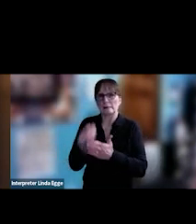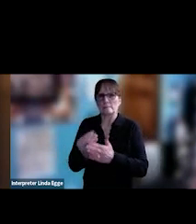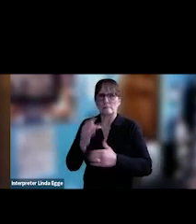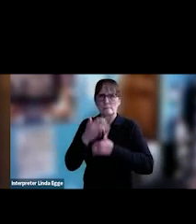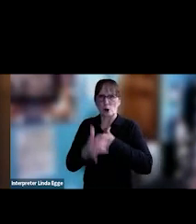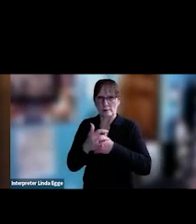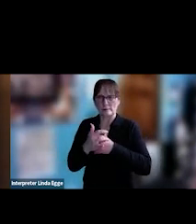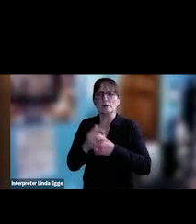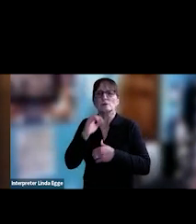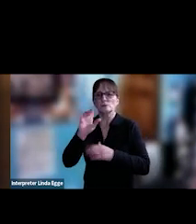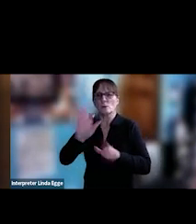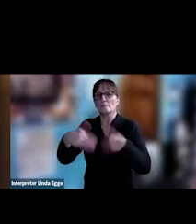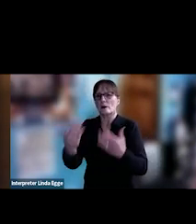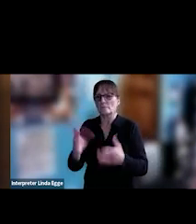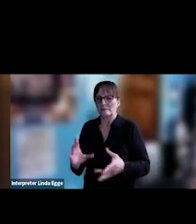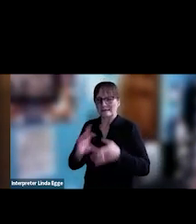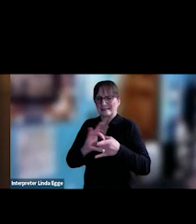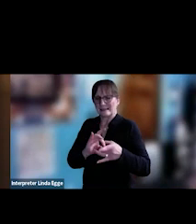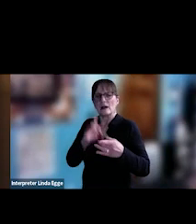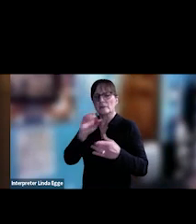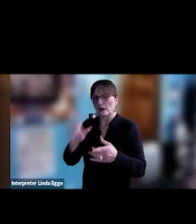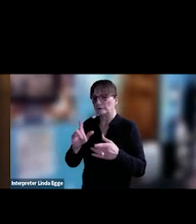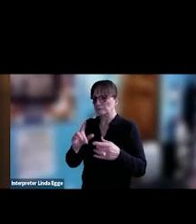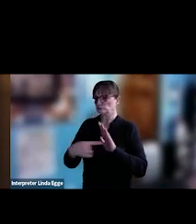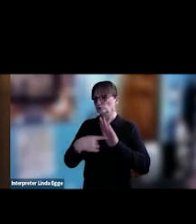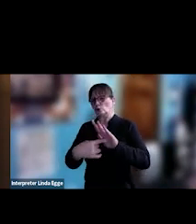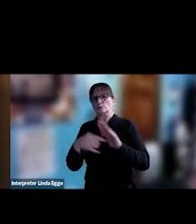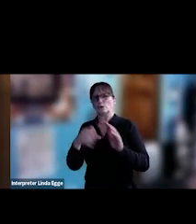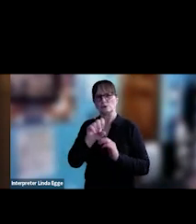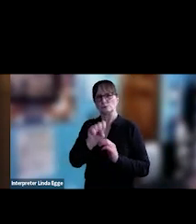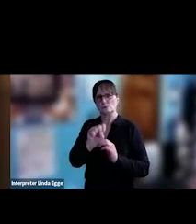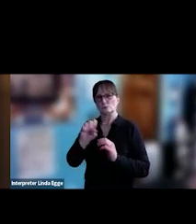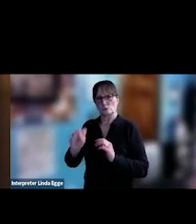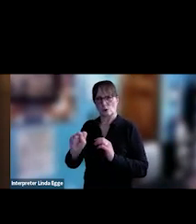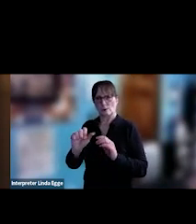I've provided you with a link here that takes you to the Social Security Administration's website,